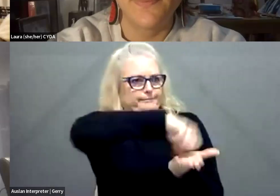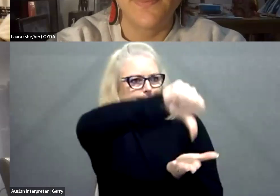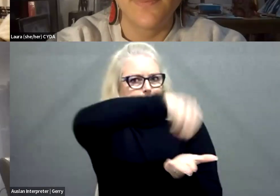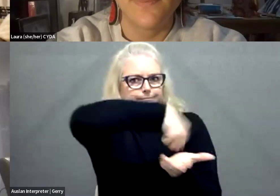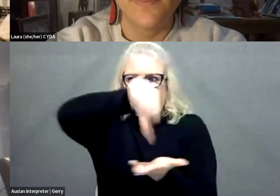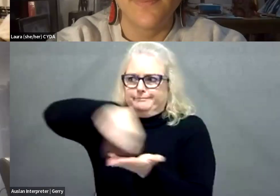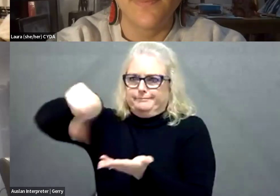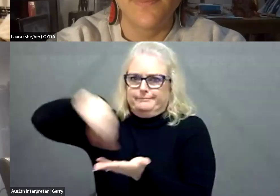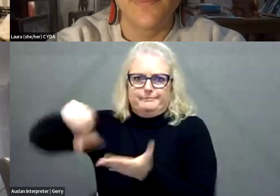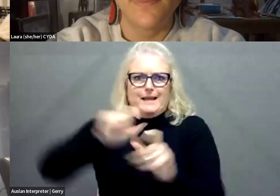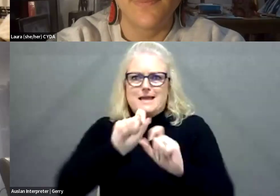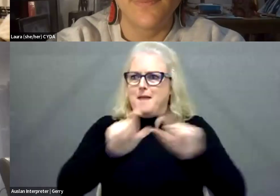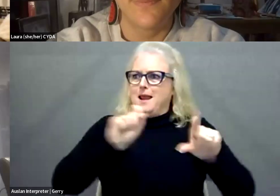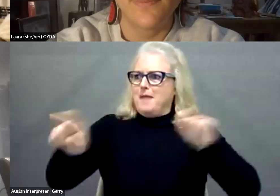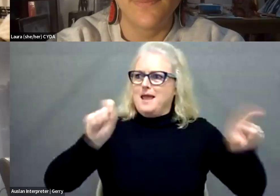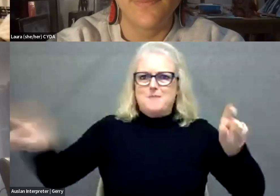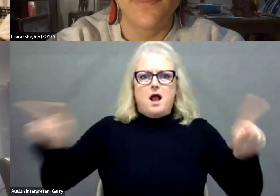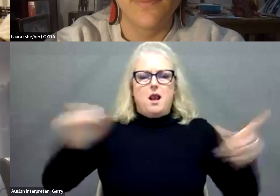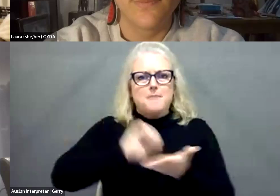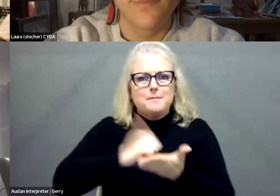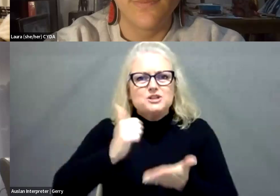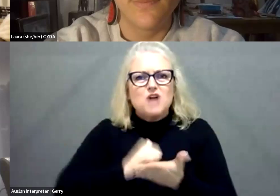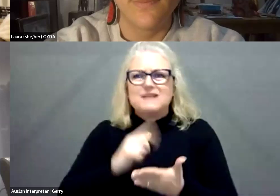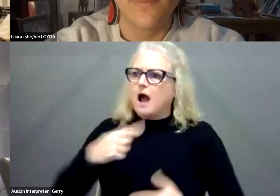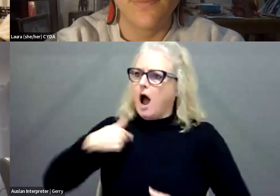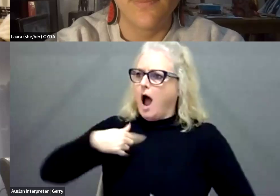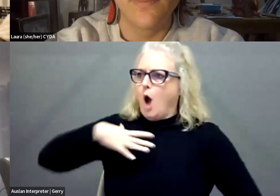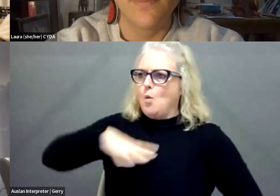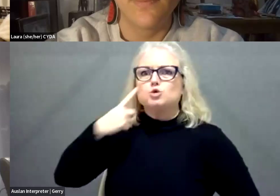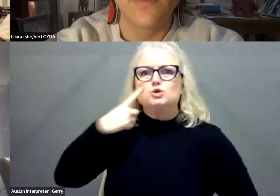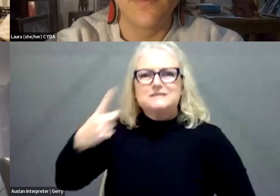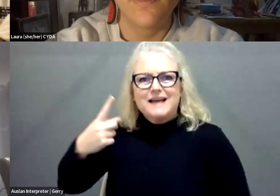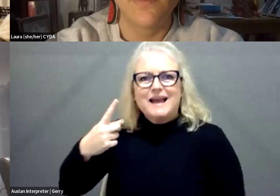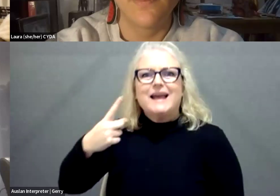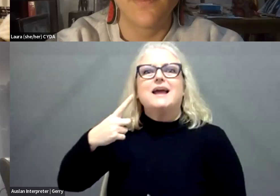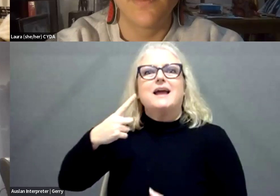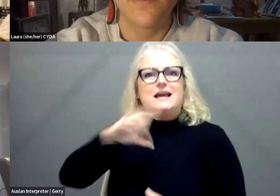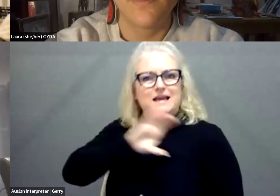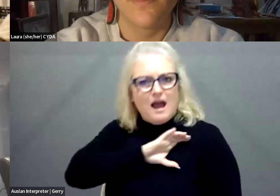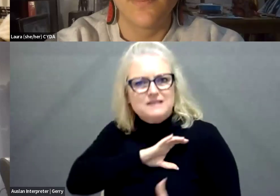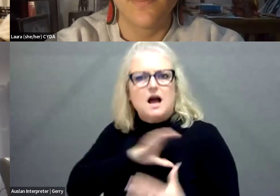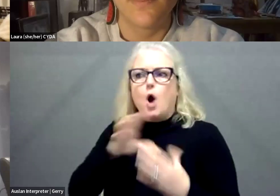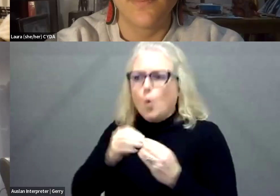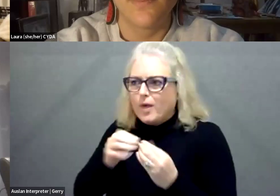you want to read about. Make sure that you are giving your feedback to publishers, authors,